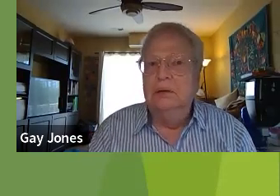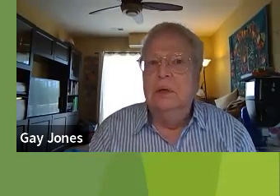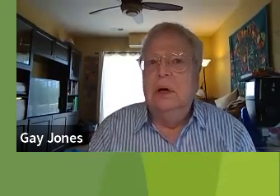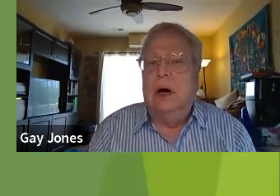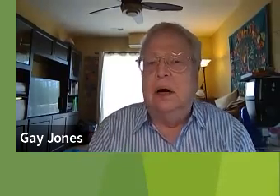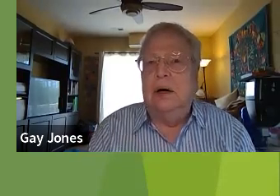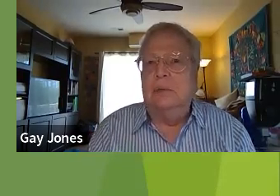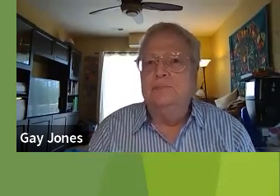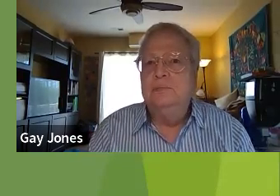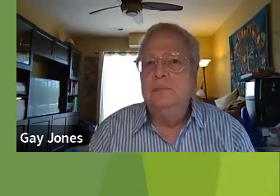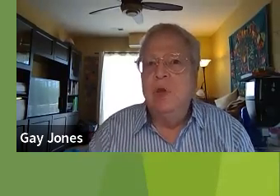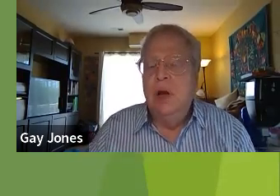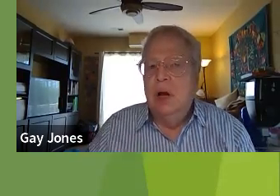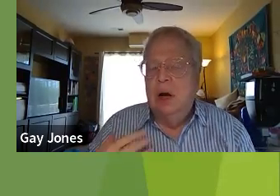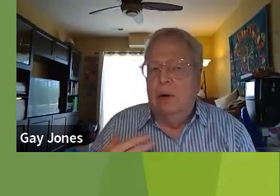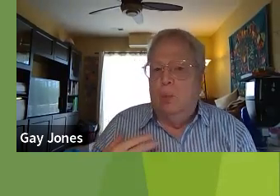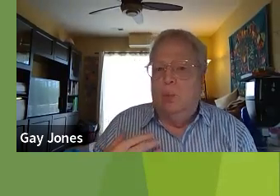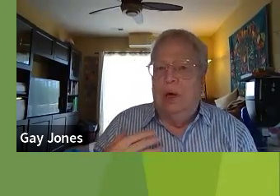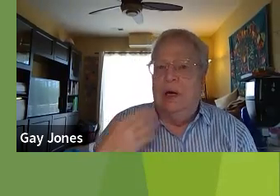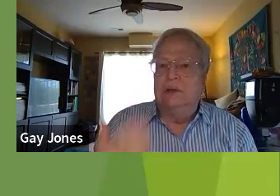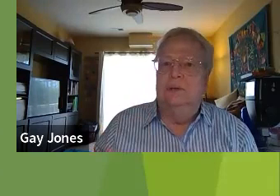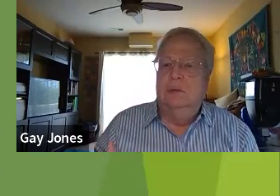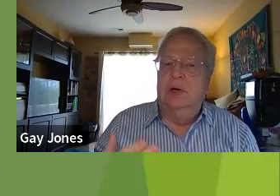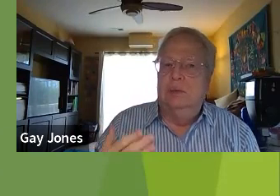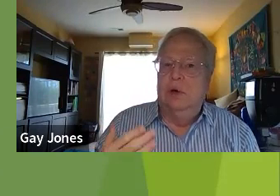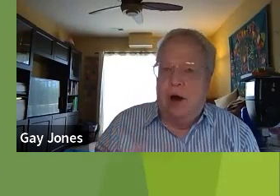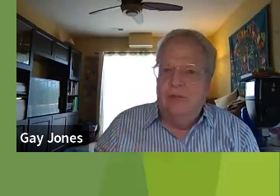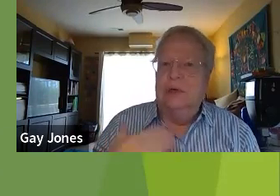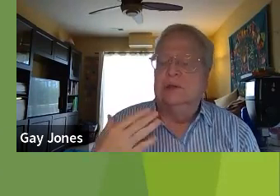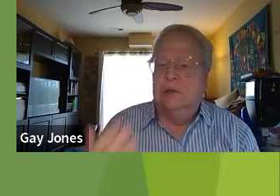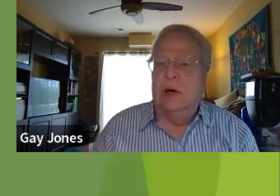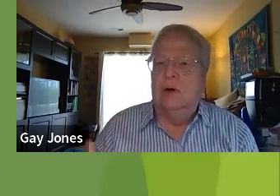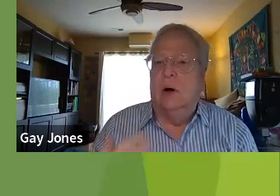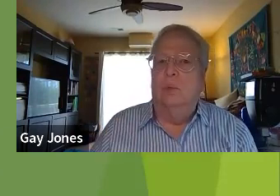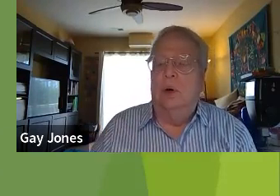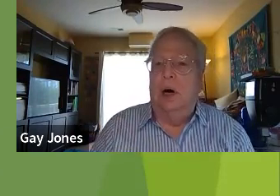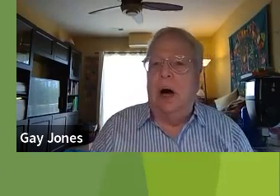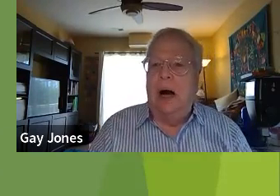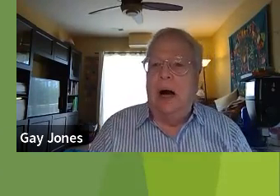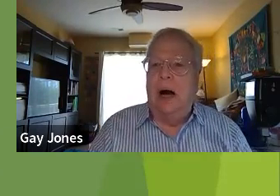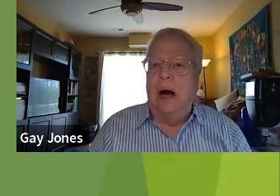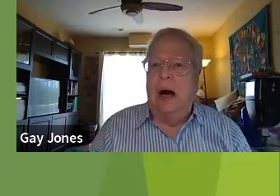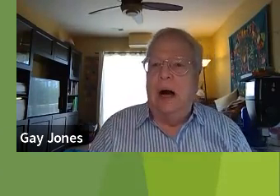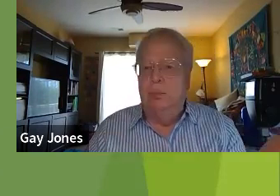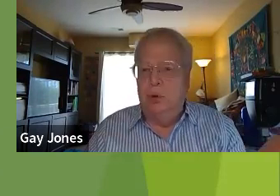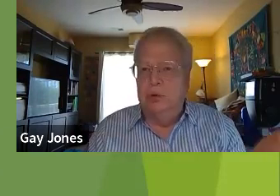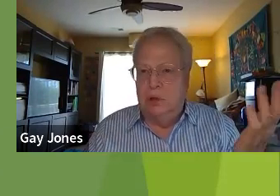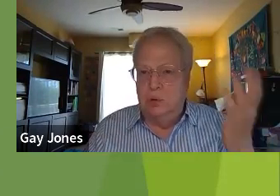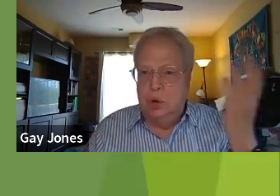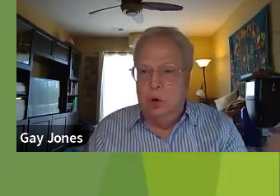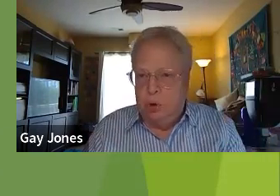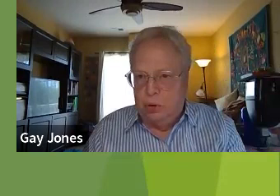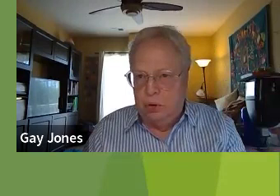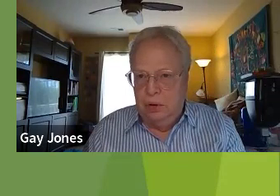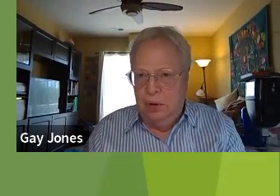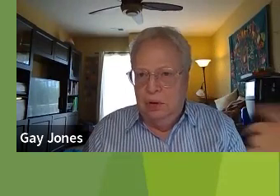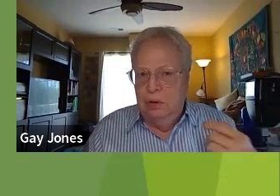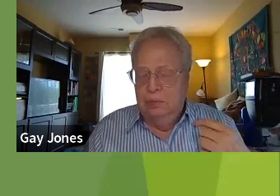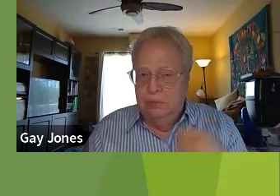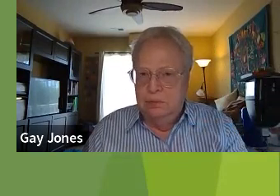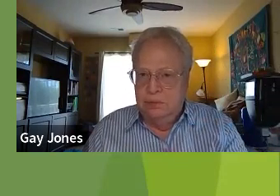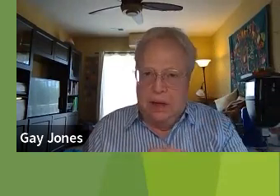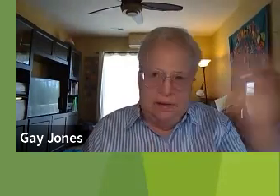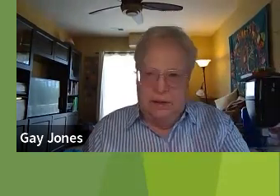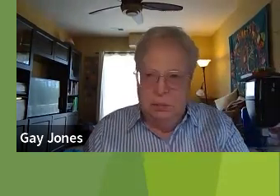Because we often get stuck on, well, I have this in person interpreter at this meeting